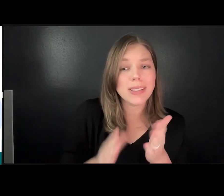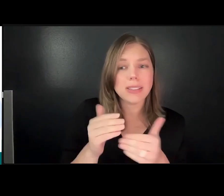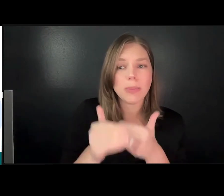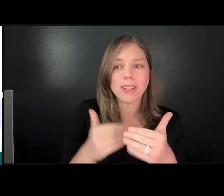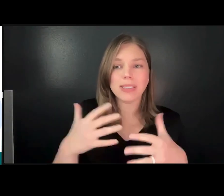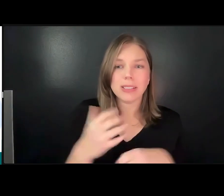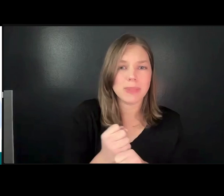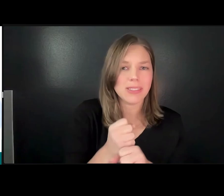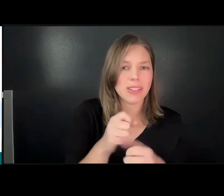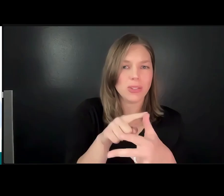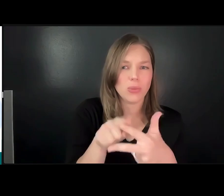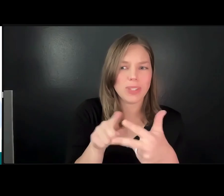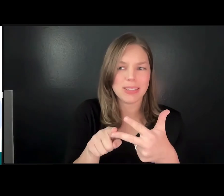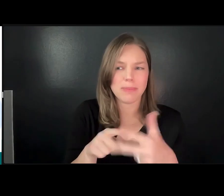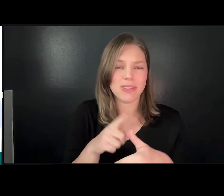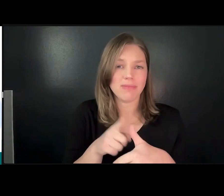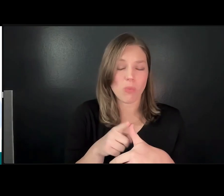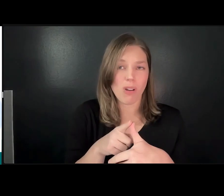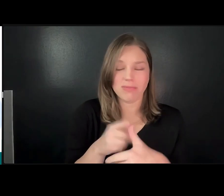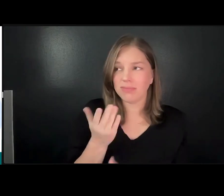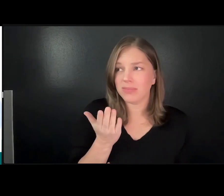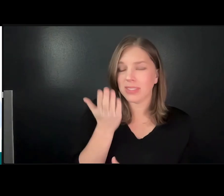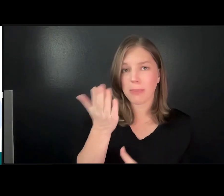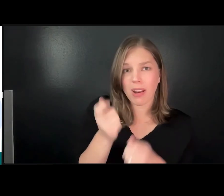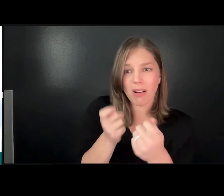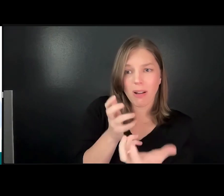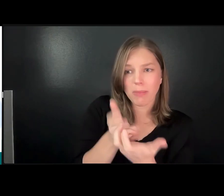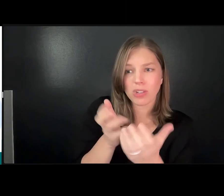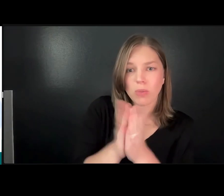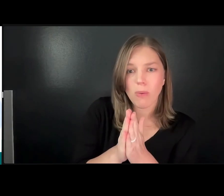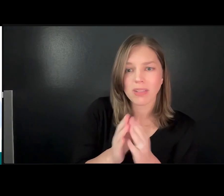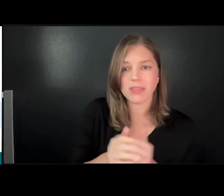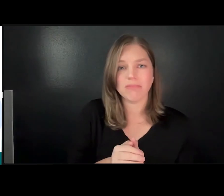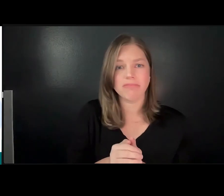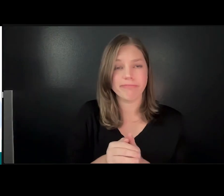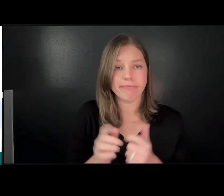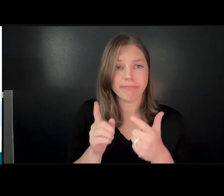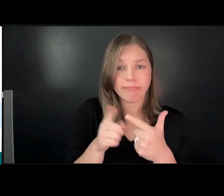For most students, they have to follow a lot of steps. They have to submit a request for accommodations.